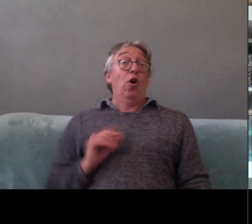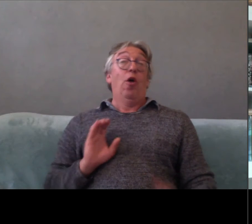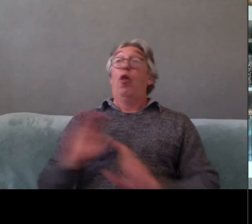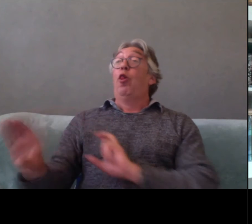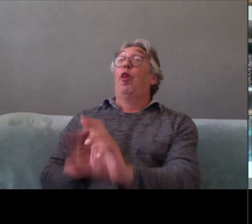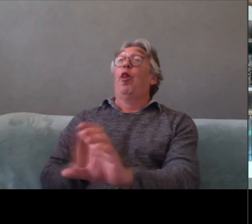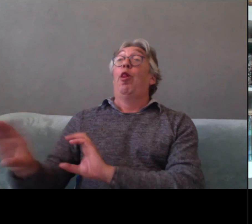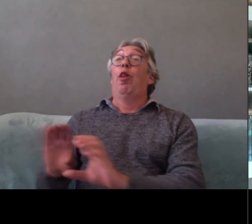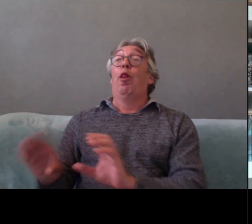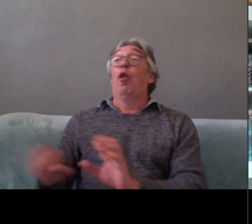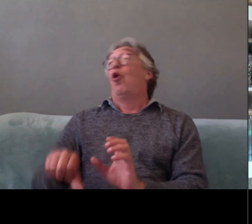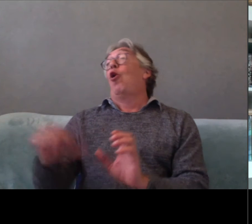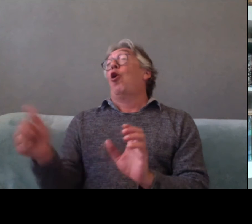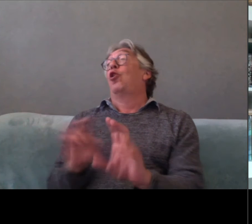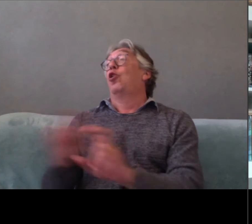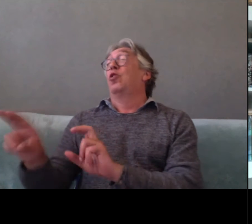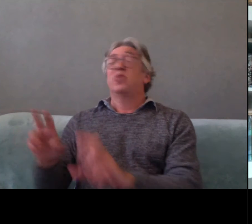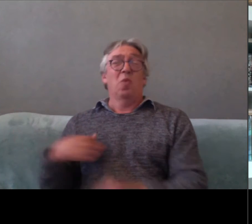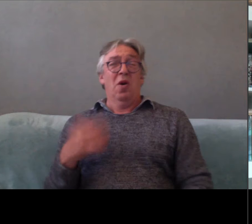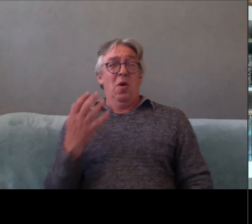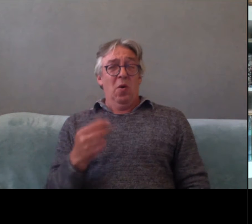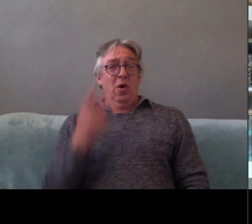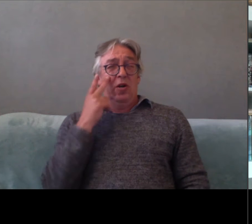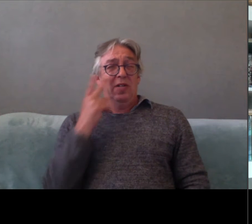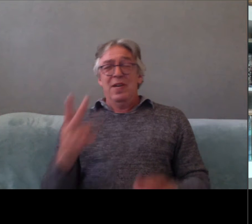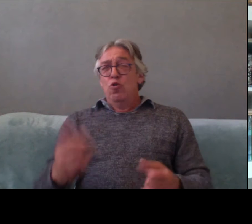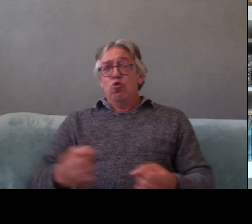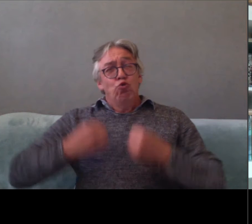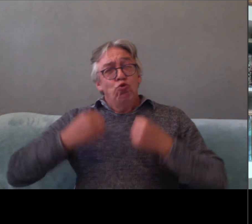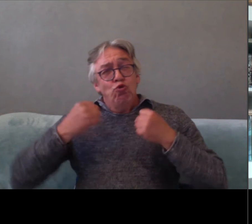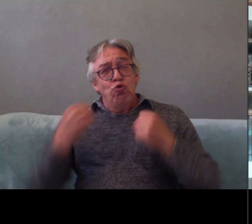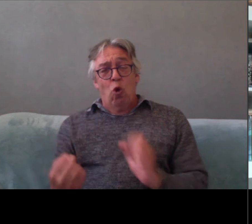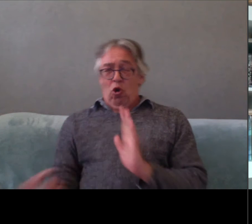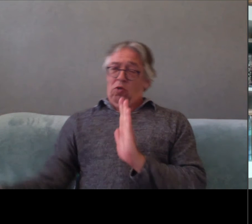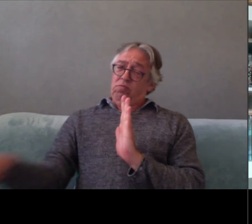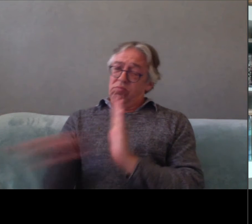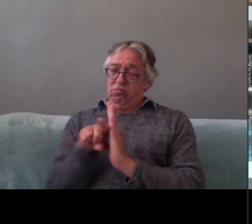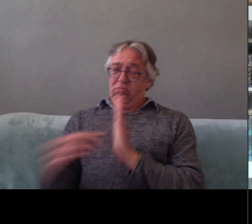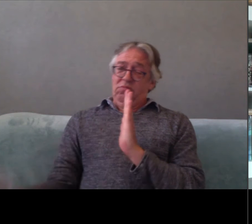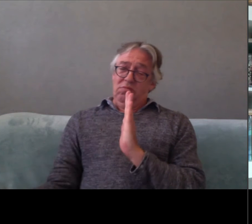Very strong and effectively monitoring should be made.